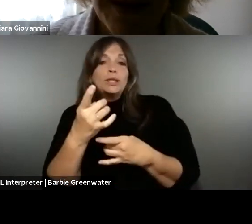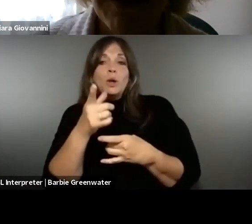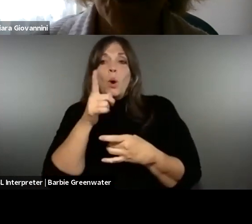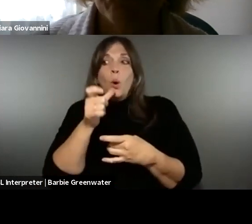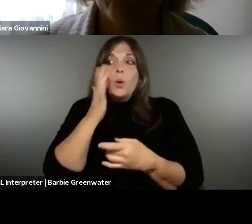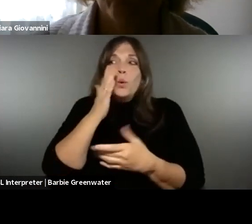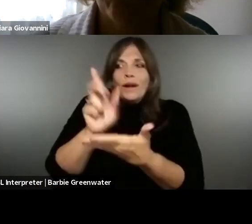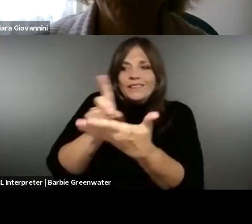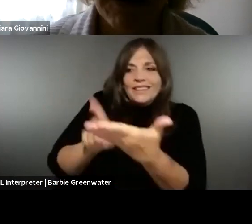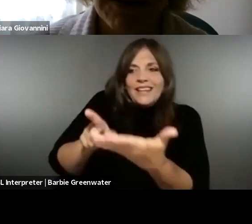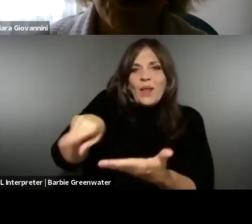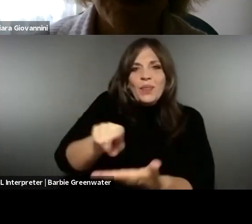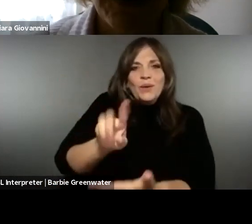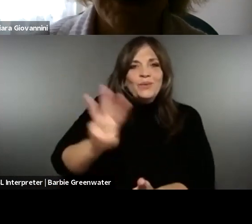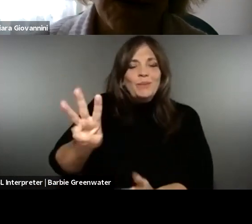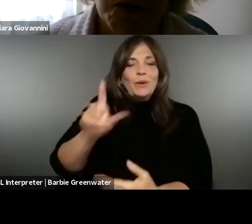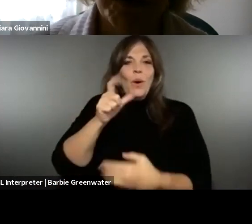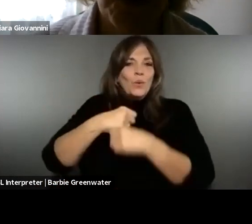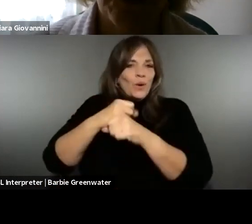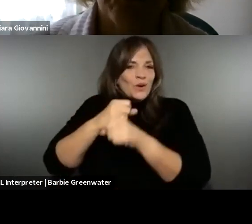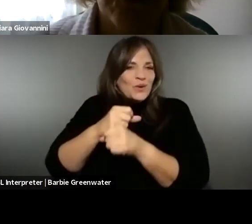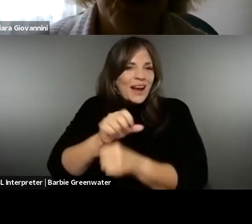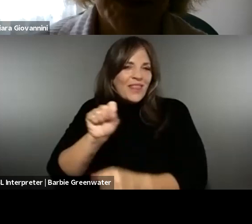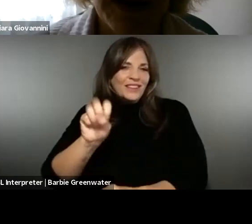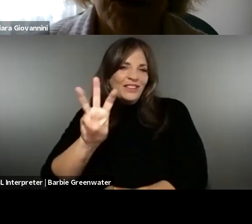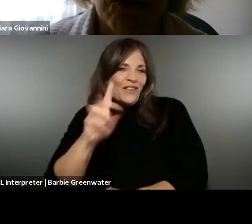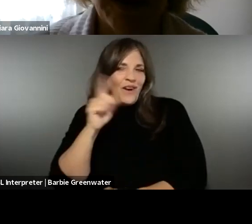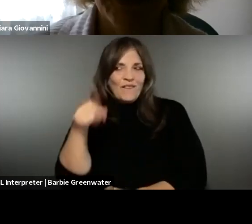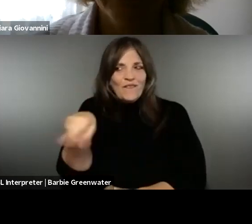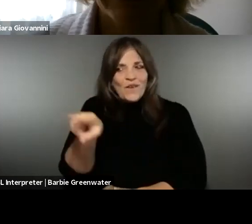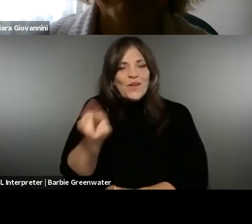think it's of interest to the audience today